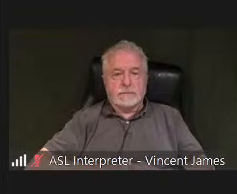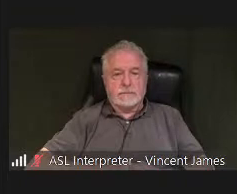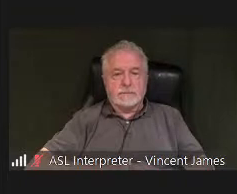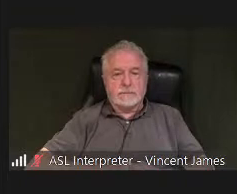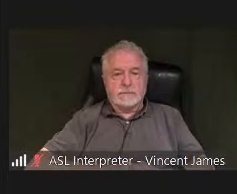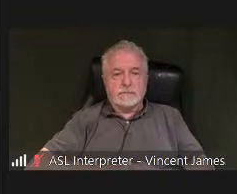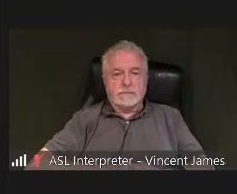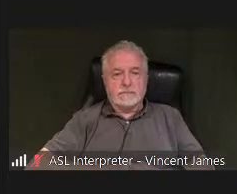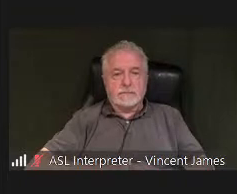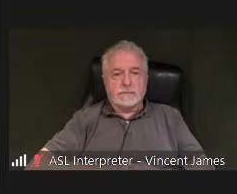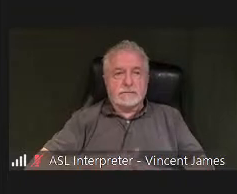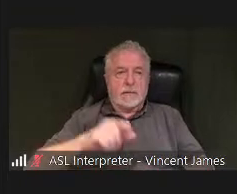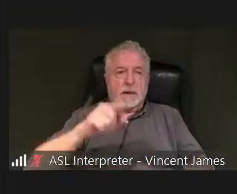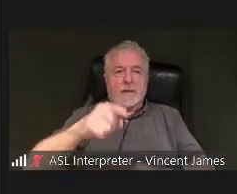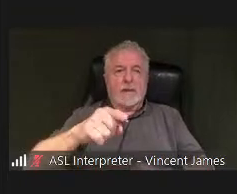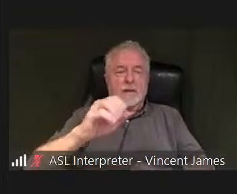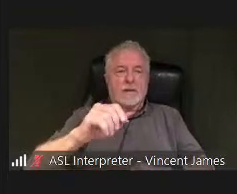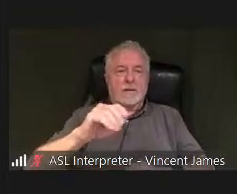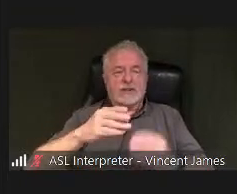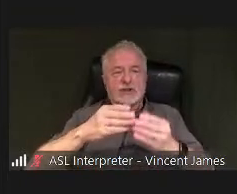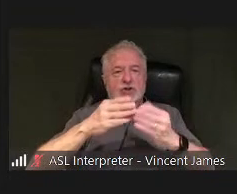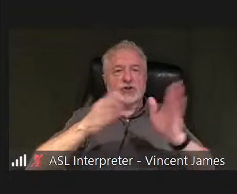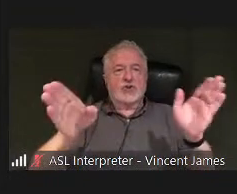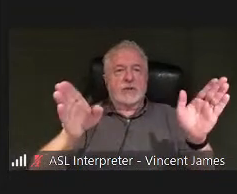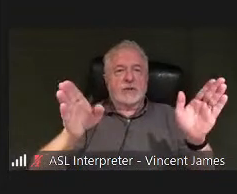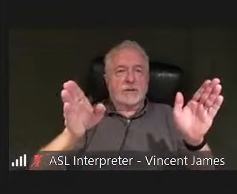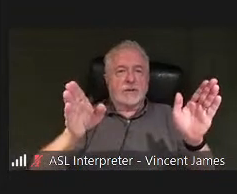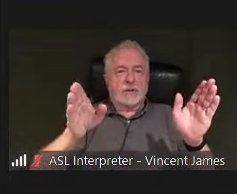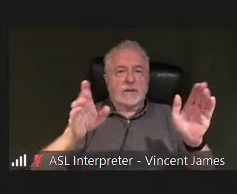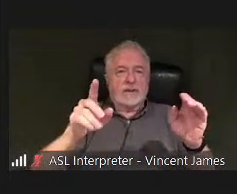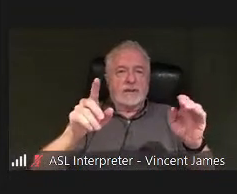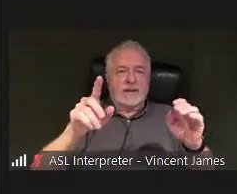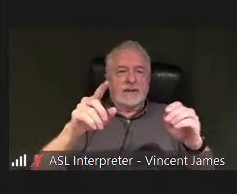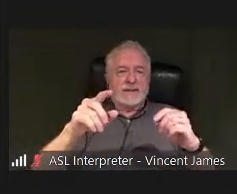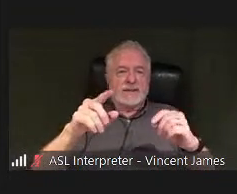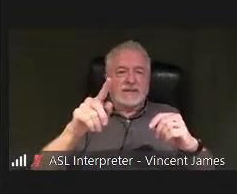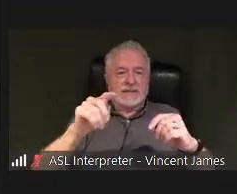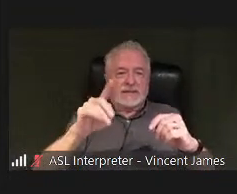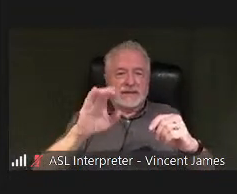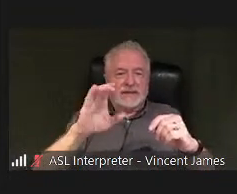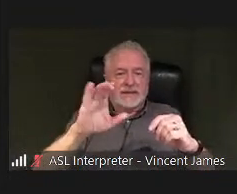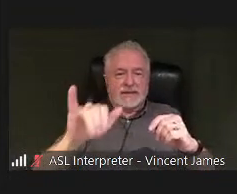And they said the general tendencies and the Sonoma account that we we're looking